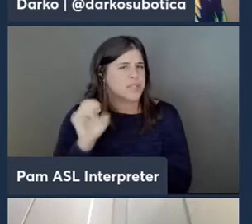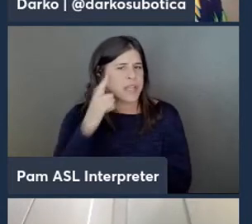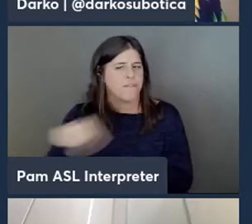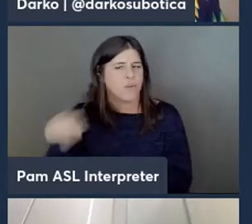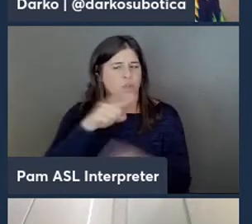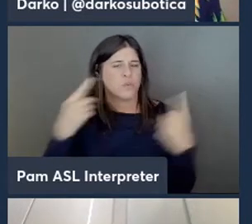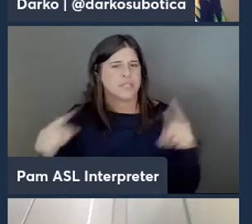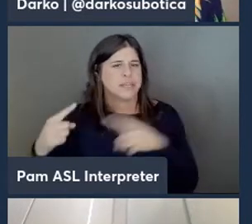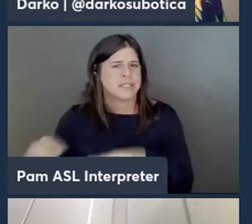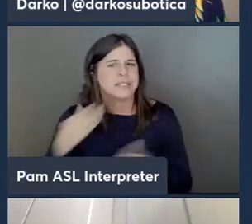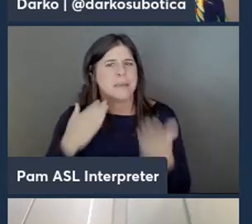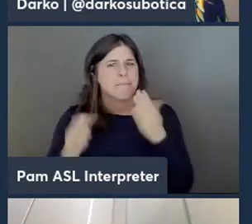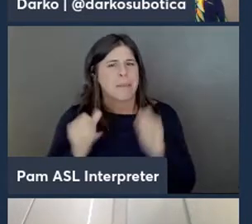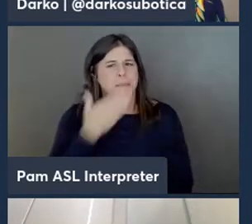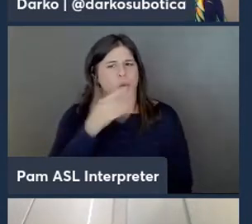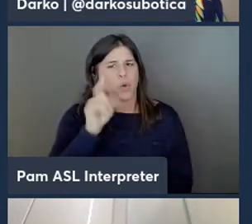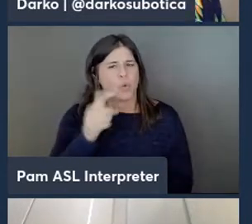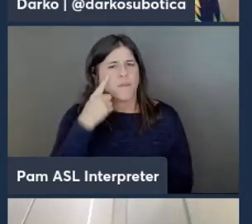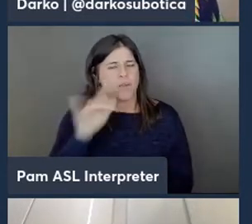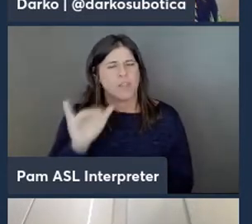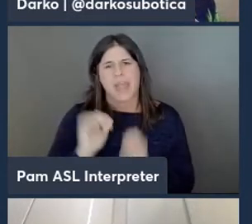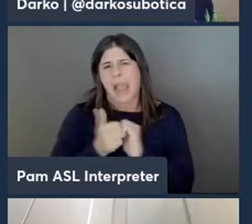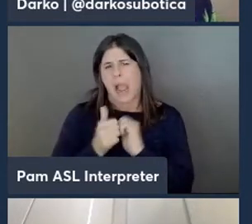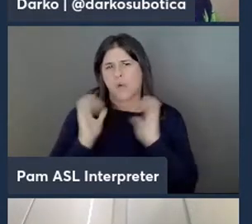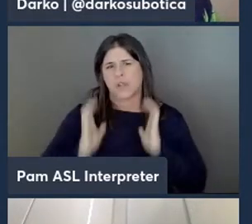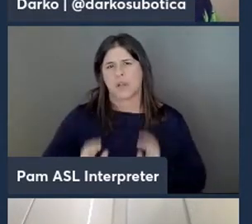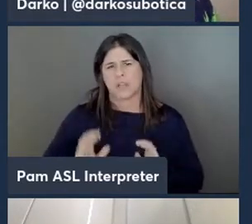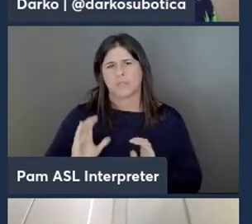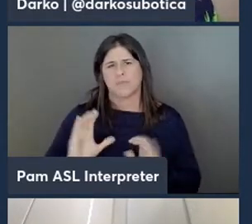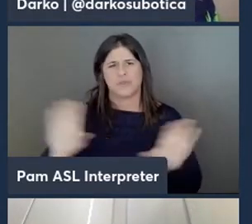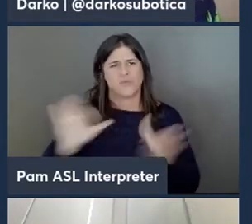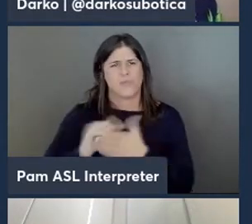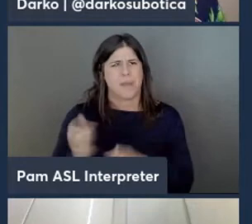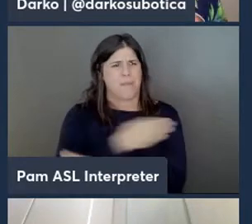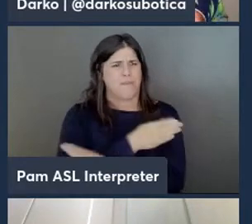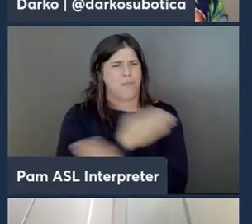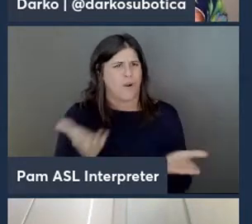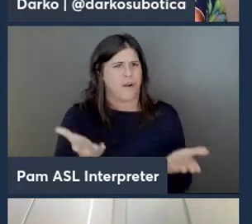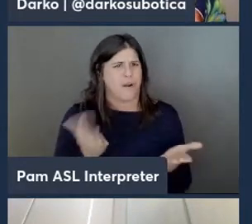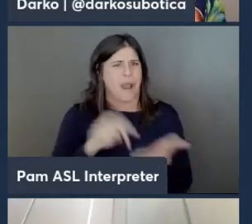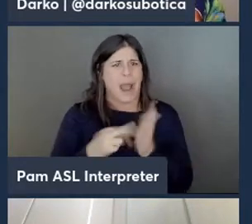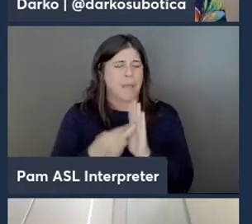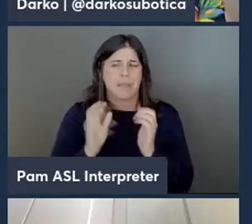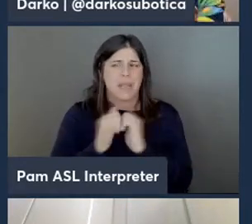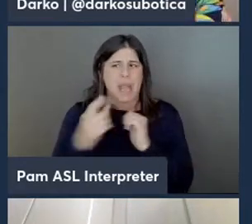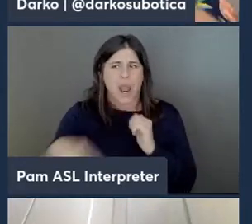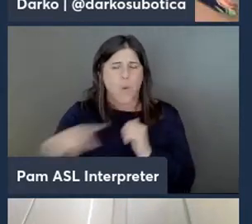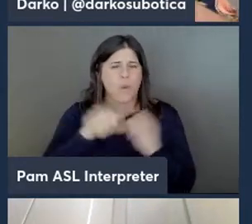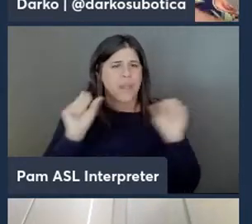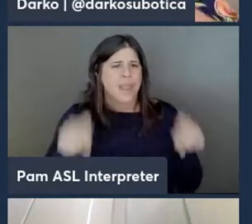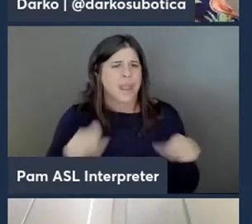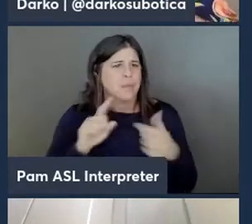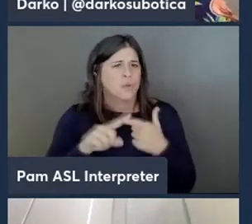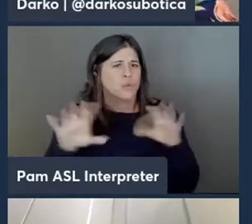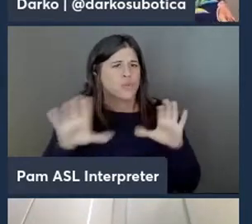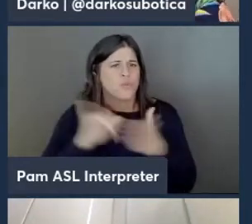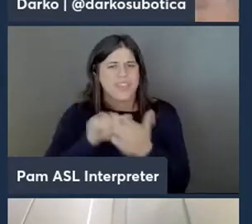Maybe a good question here is, how did customers used to do this before? So, I mean, how were they able to do this exact same thing